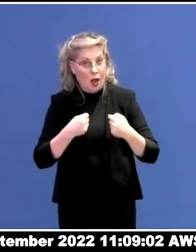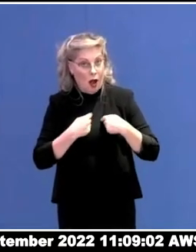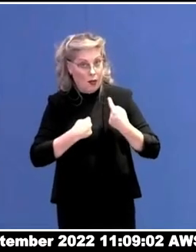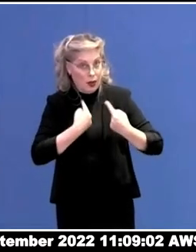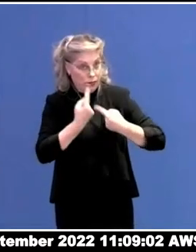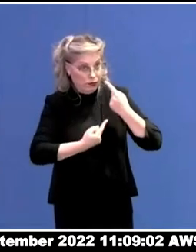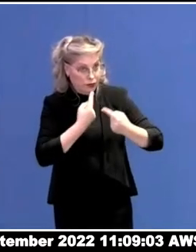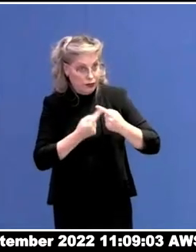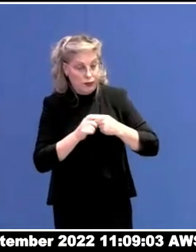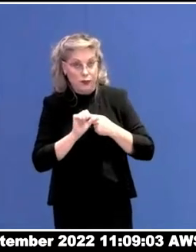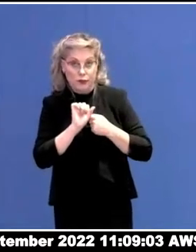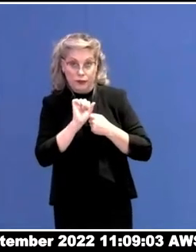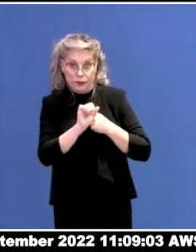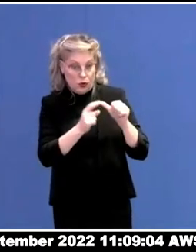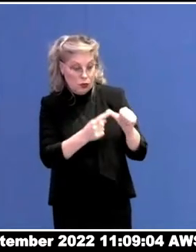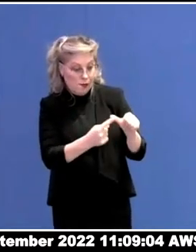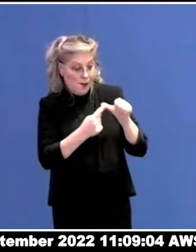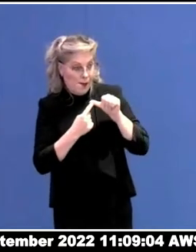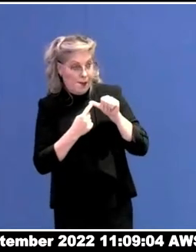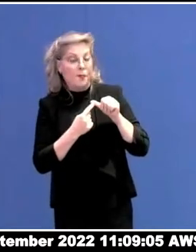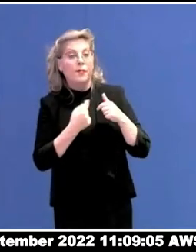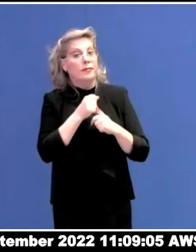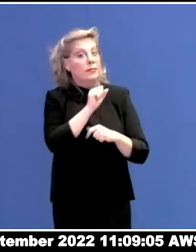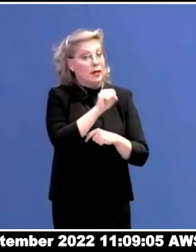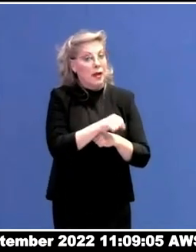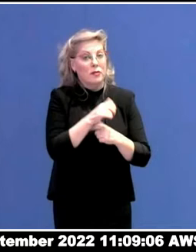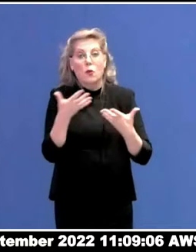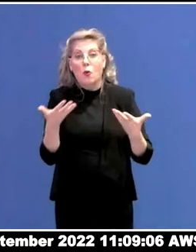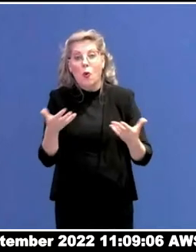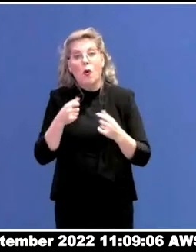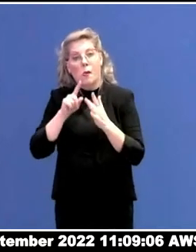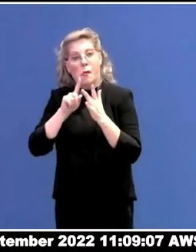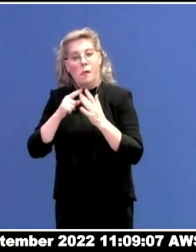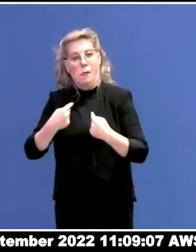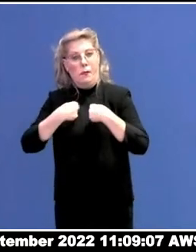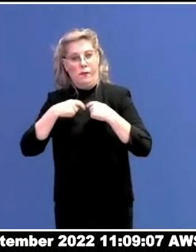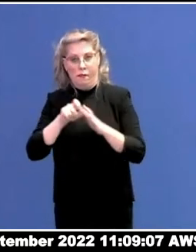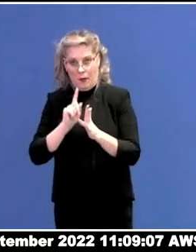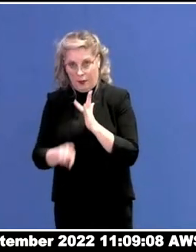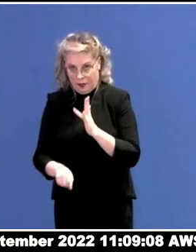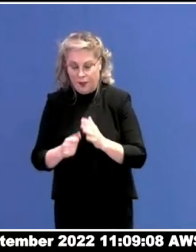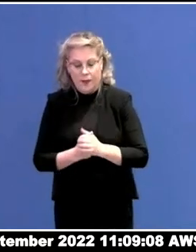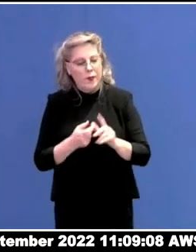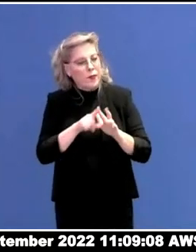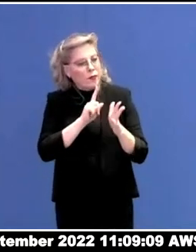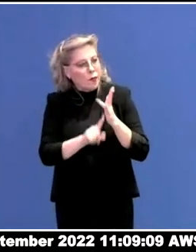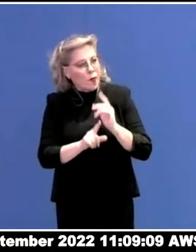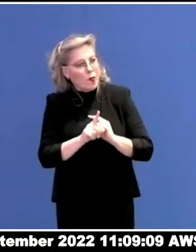At the end please say yes or, "I do." Do you solemnly and sincerely decline and affirm